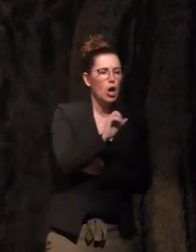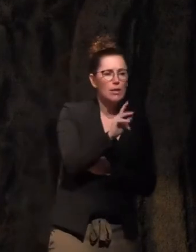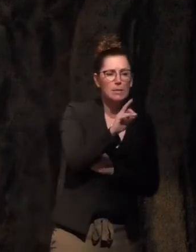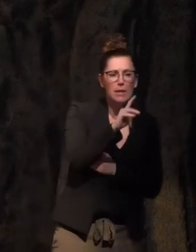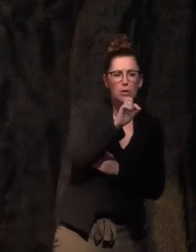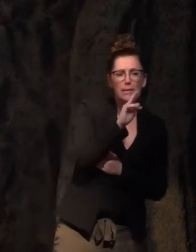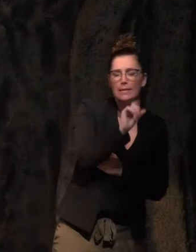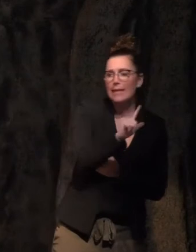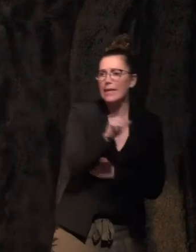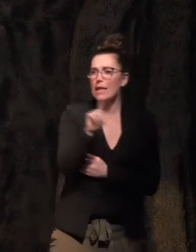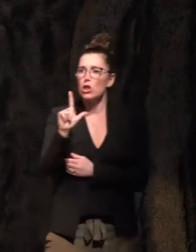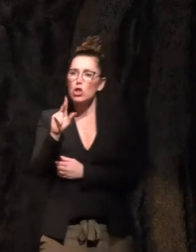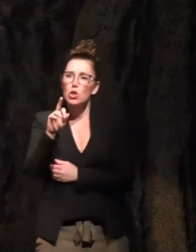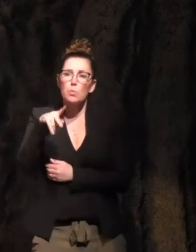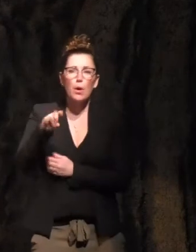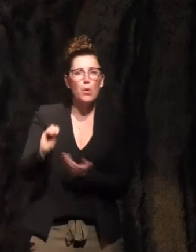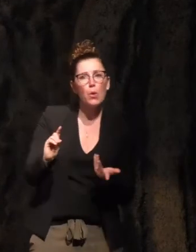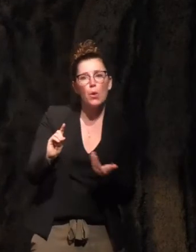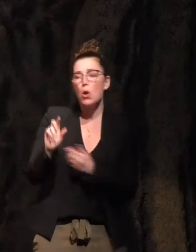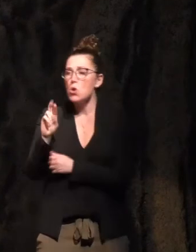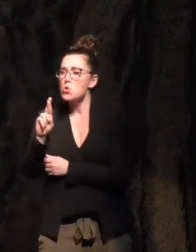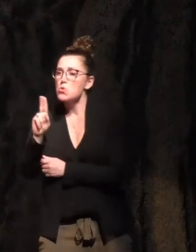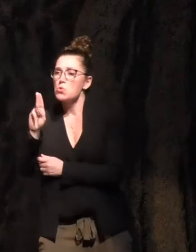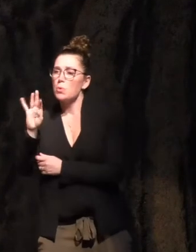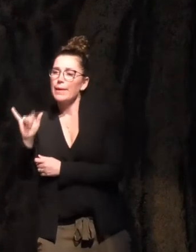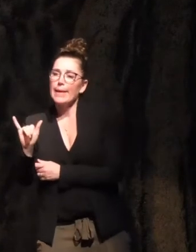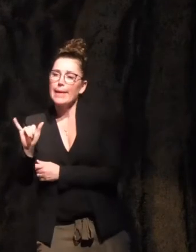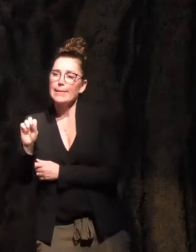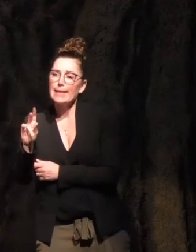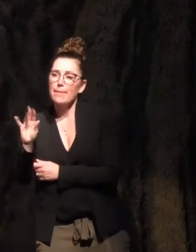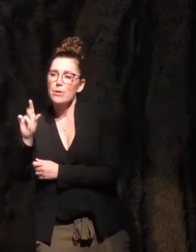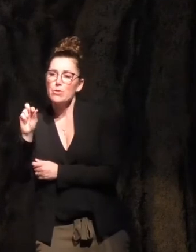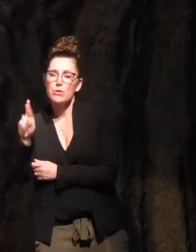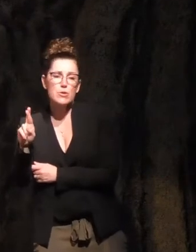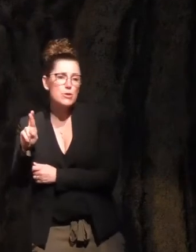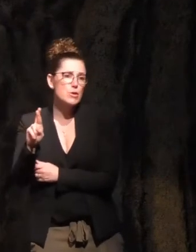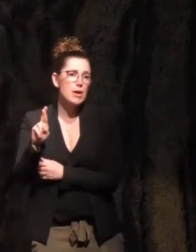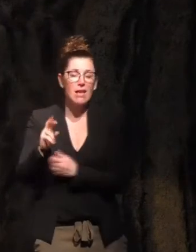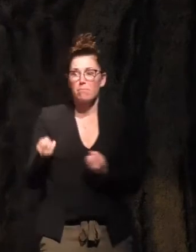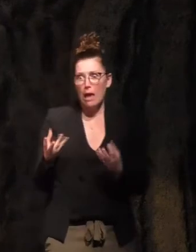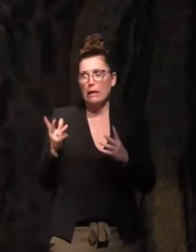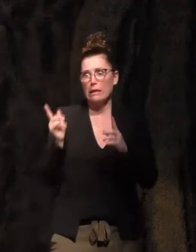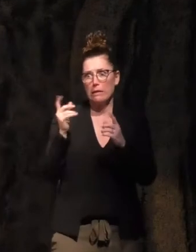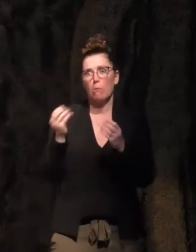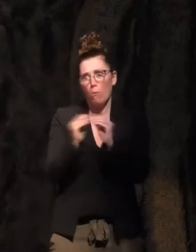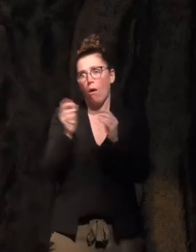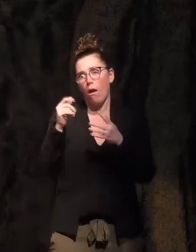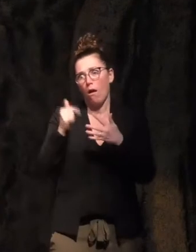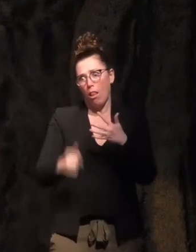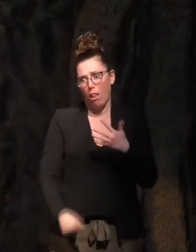Electric Company, Neworld, Ruby Slippers, Savage Society, to some extent Pi and Rumble, they were a bit older and others.